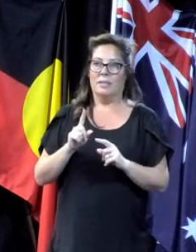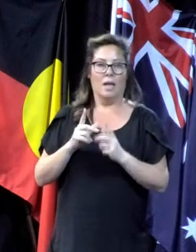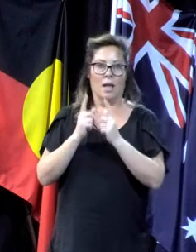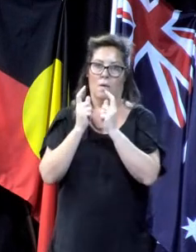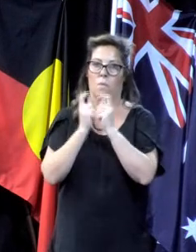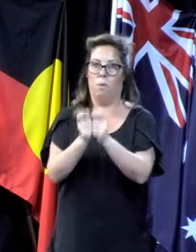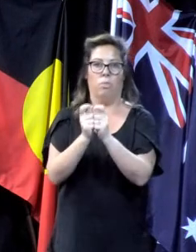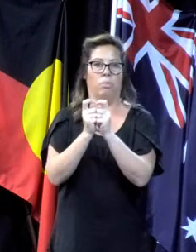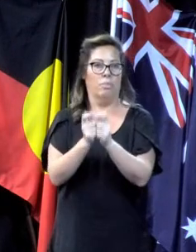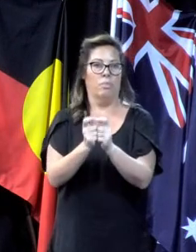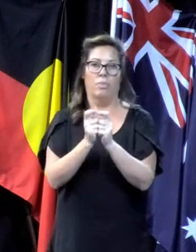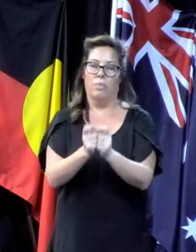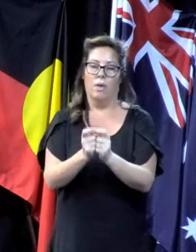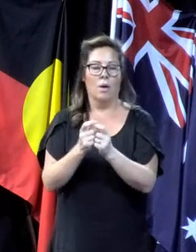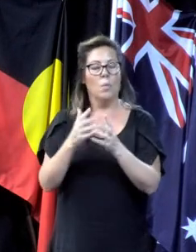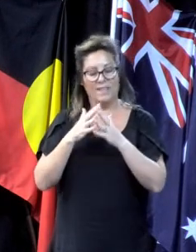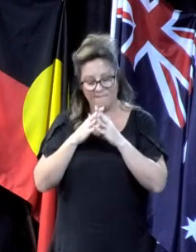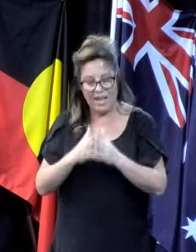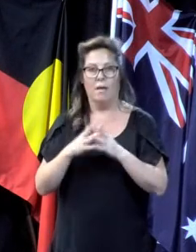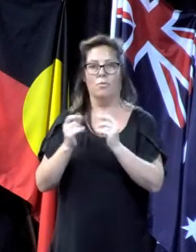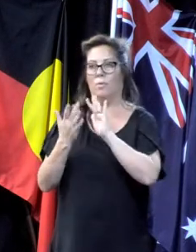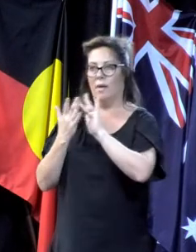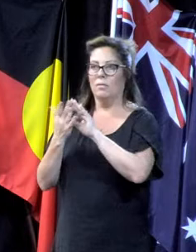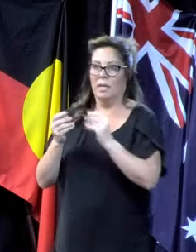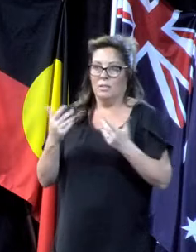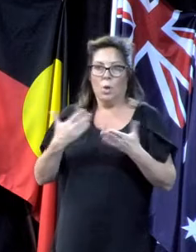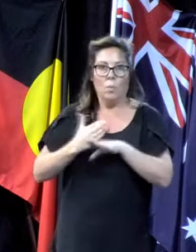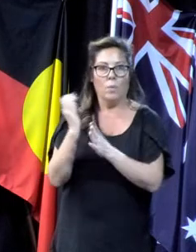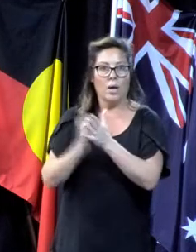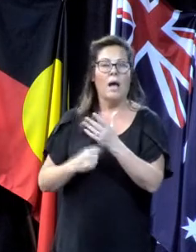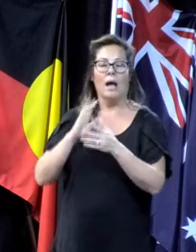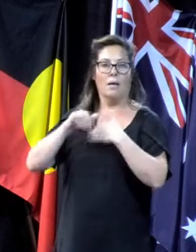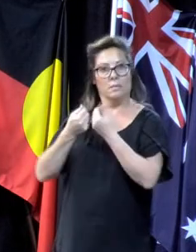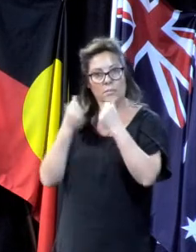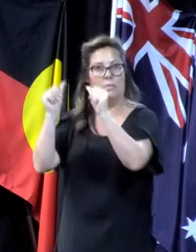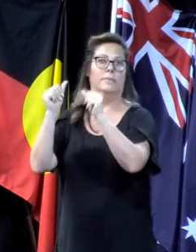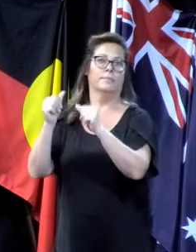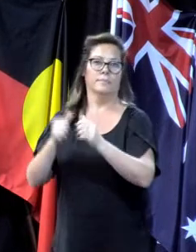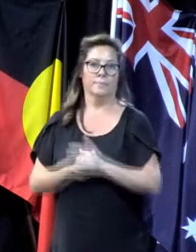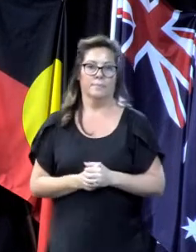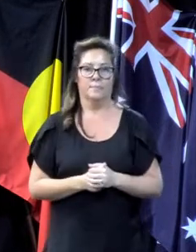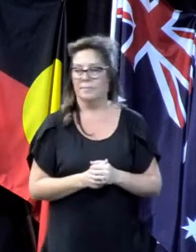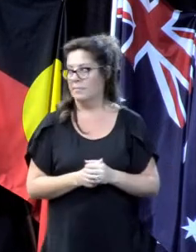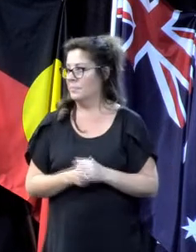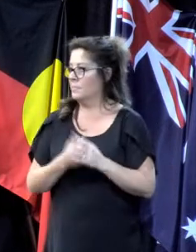so we strive to get it. DR MELLIFONT: OK. It’s important, especially in specific instances